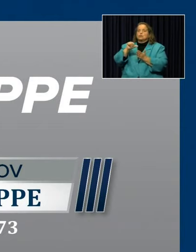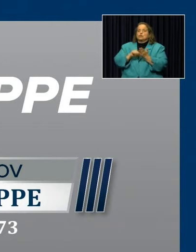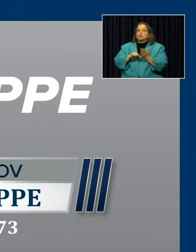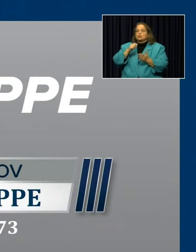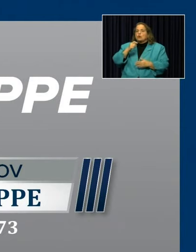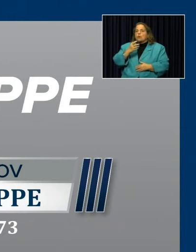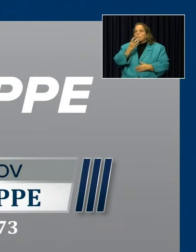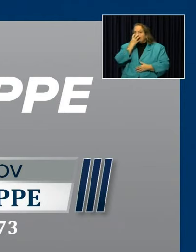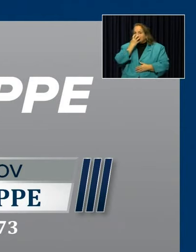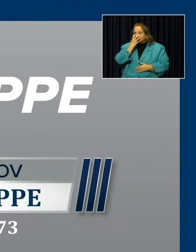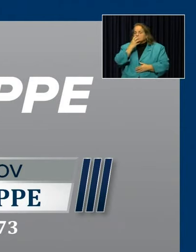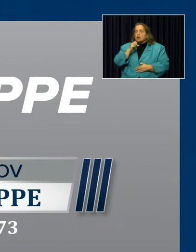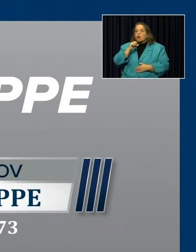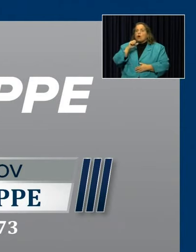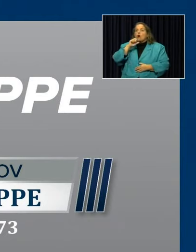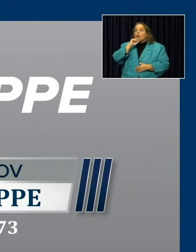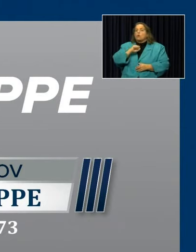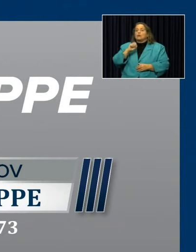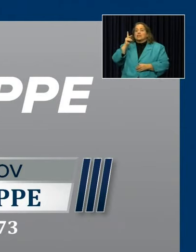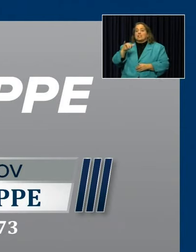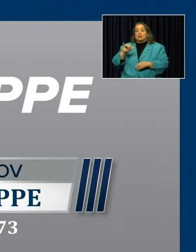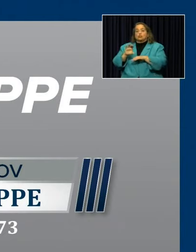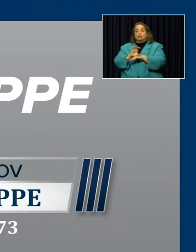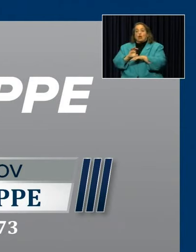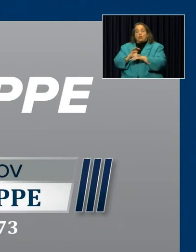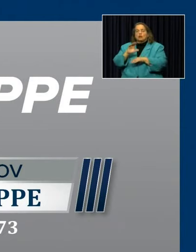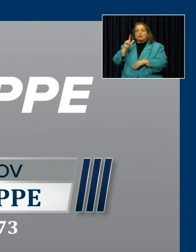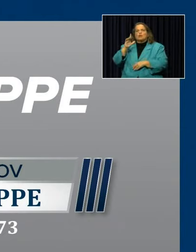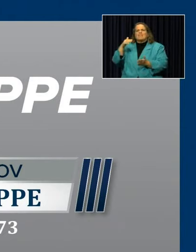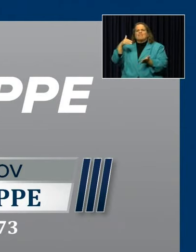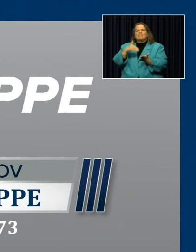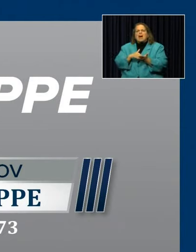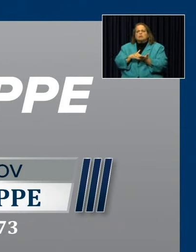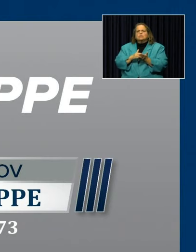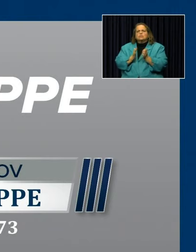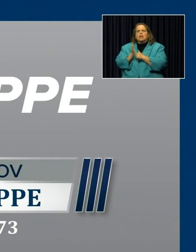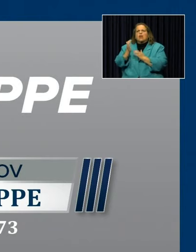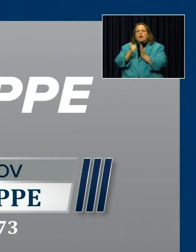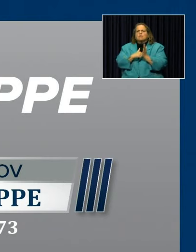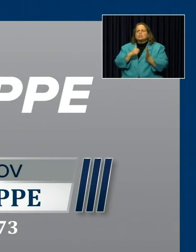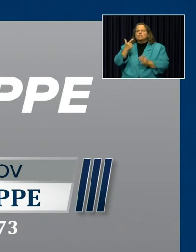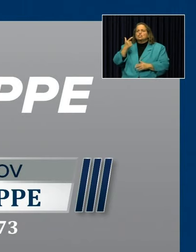INCREDIBLE WORK. WE GREATLY, GREATLY APPRECIATE